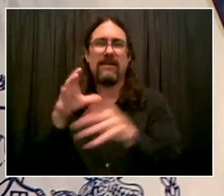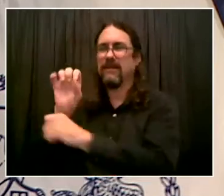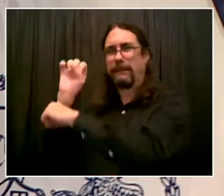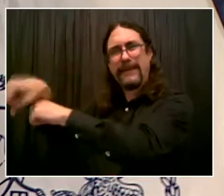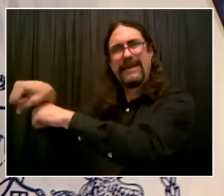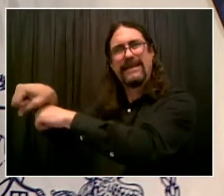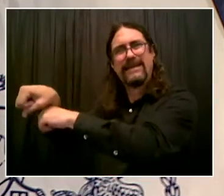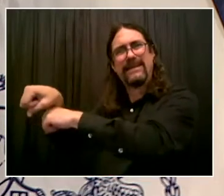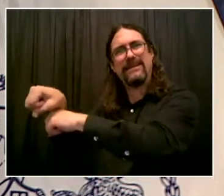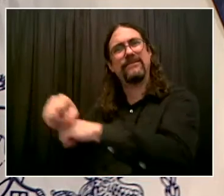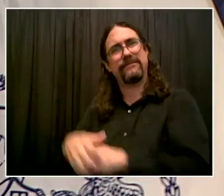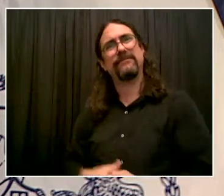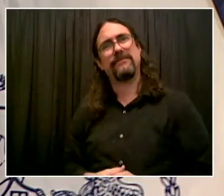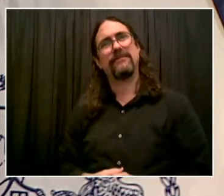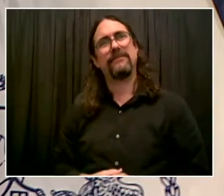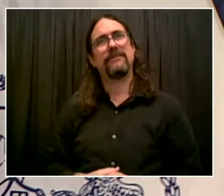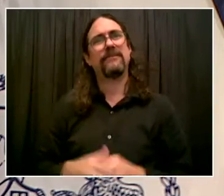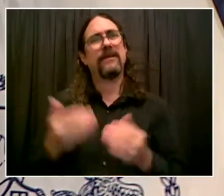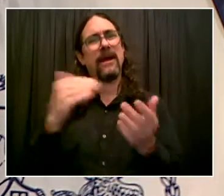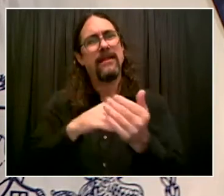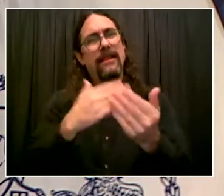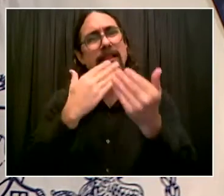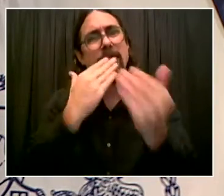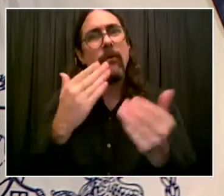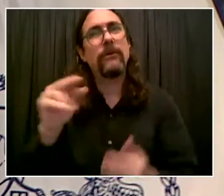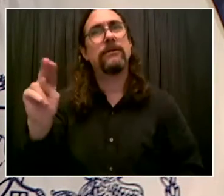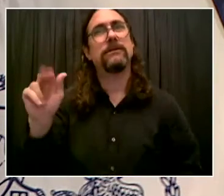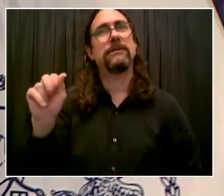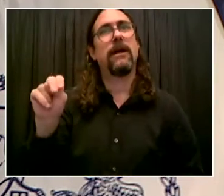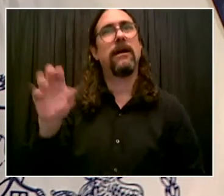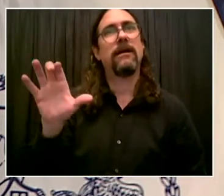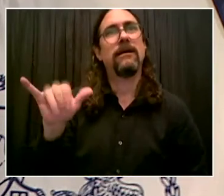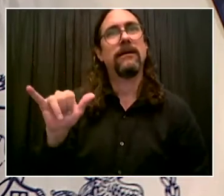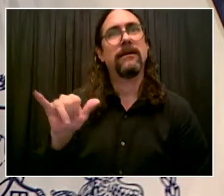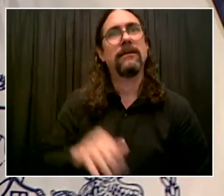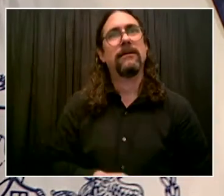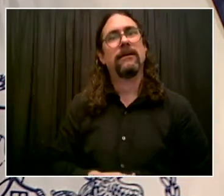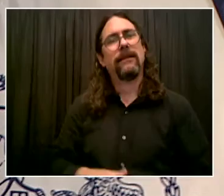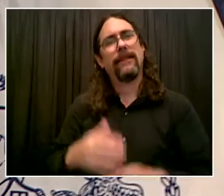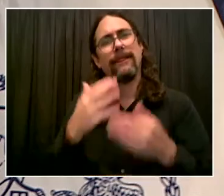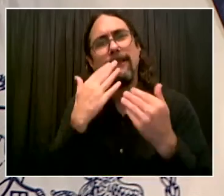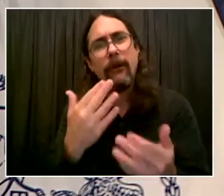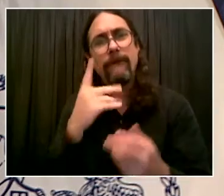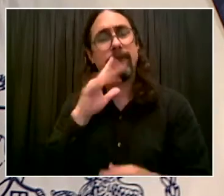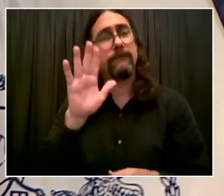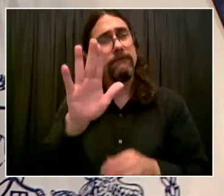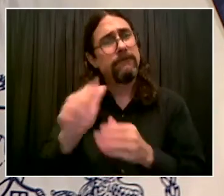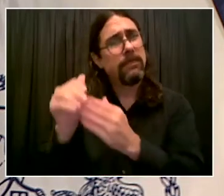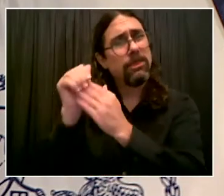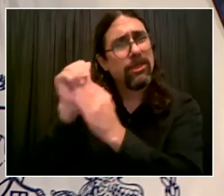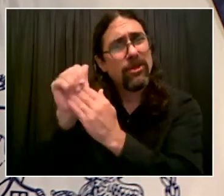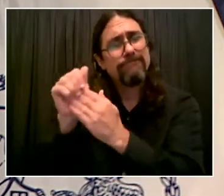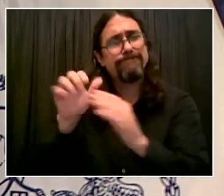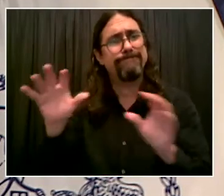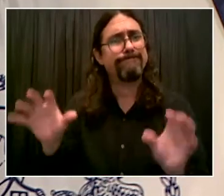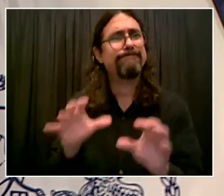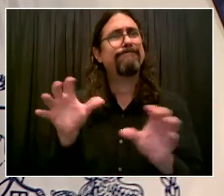PEOPLE AND MOBILIZED THE VAST MAJORITY. THANK YOU FOR YOUR LEADERSHIP. WE WILL BE WORKING TOGETHER